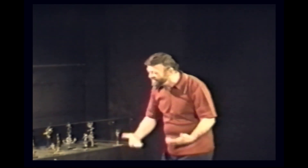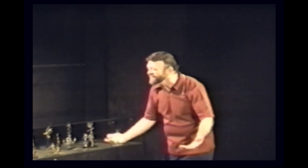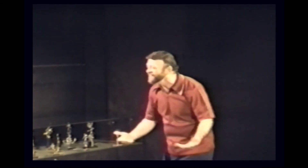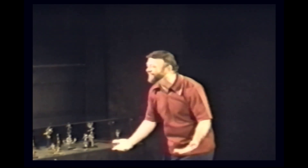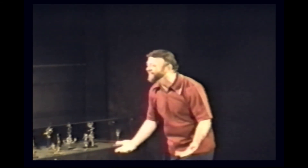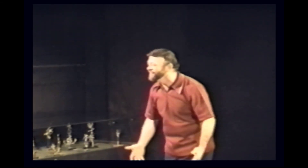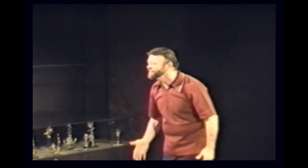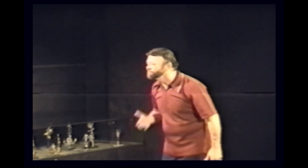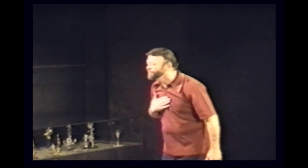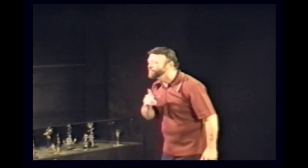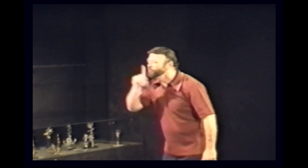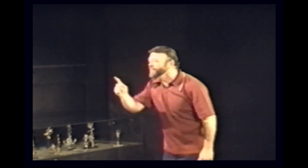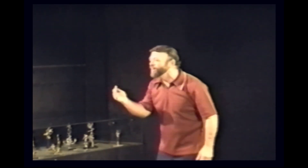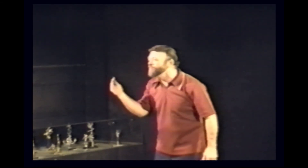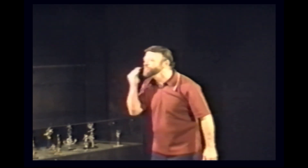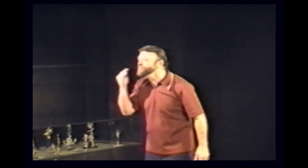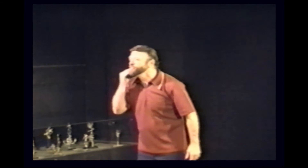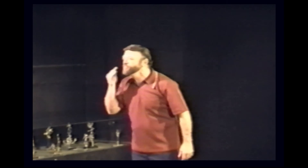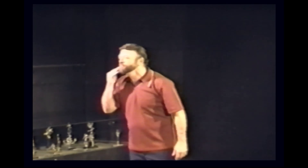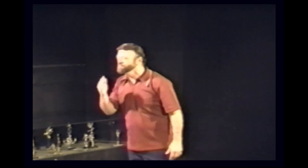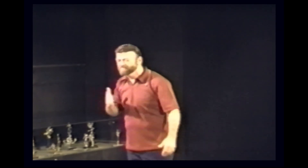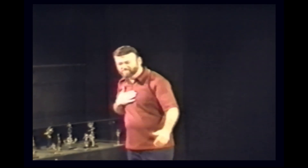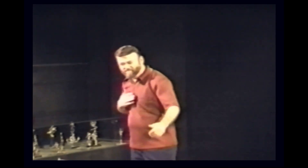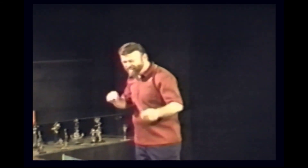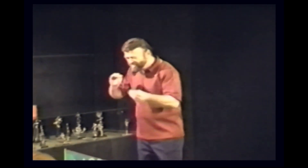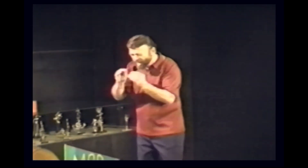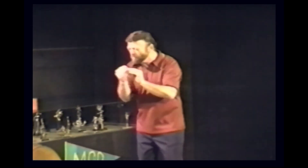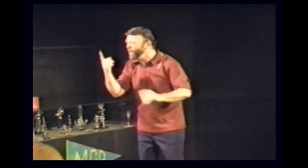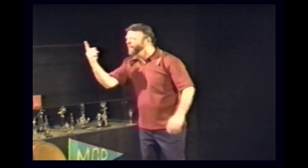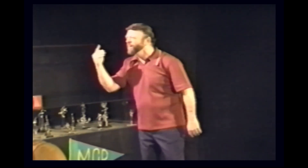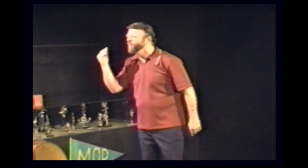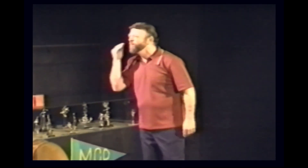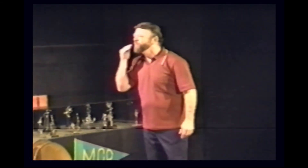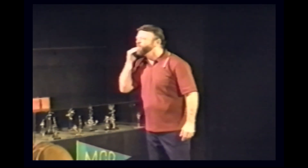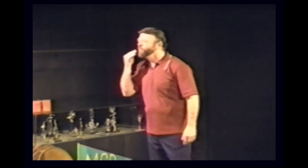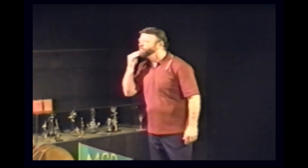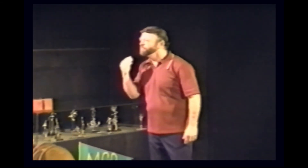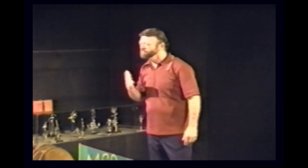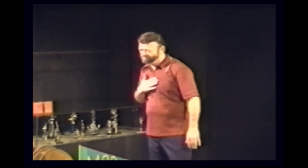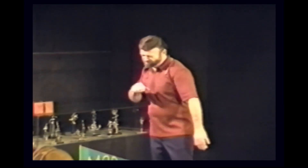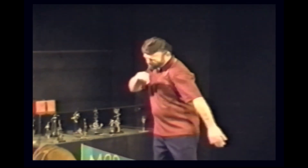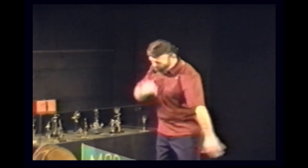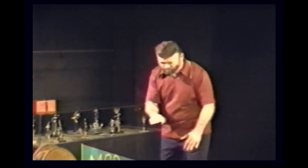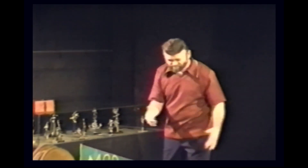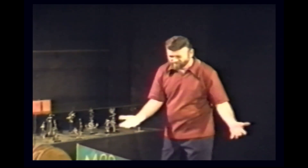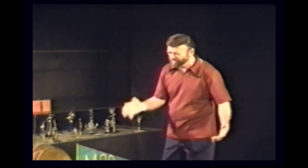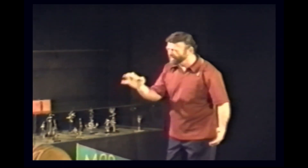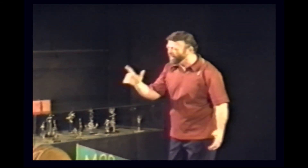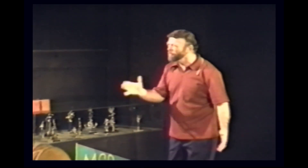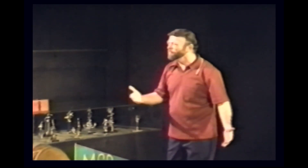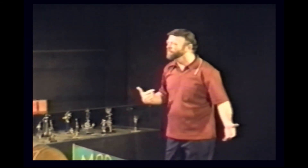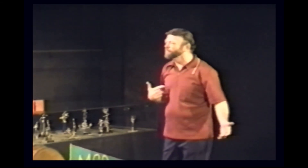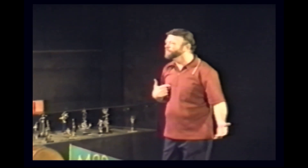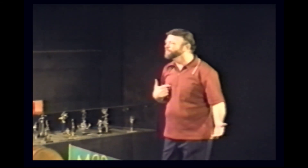and there's nothing exciting about home. This is my real home. This is my number one home.